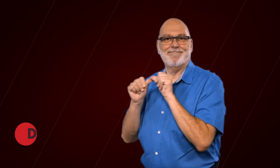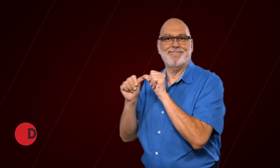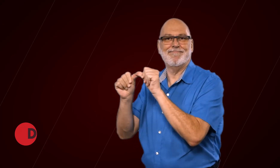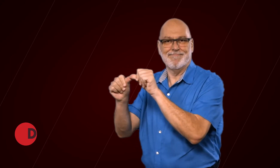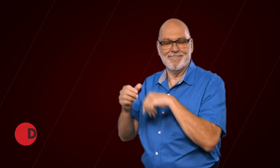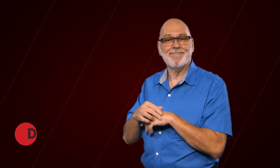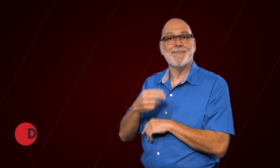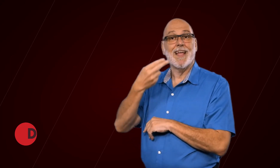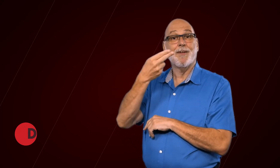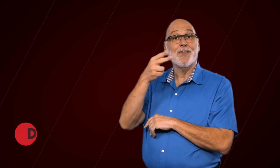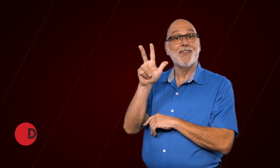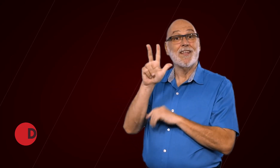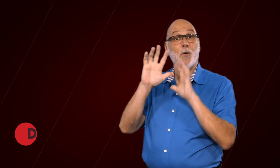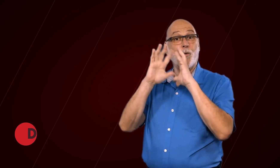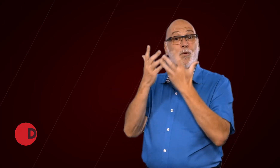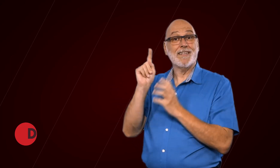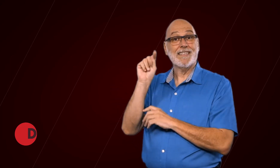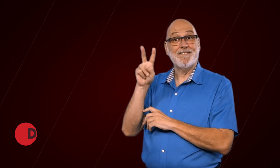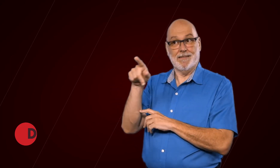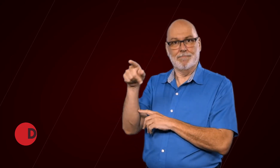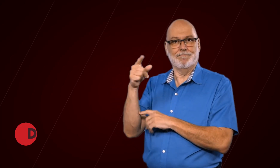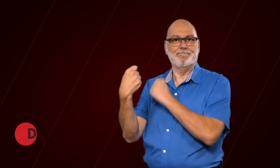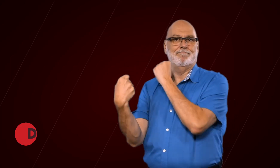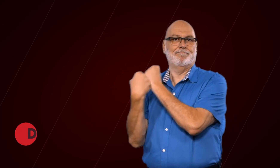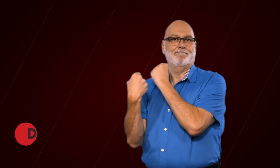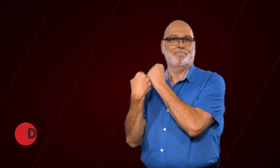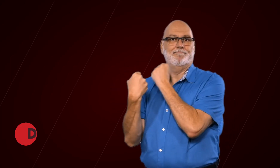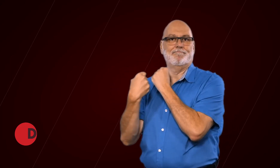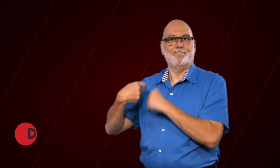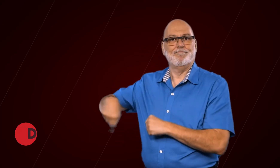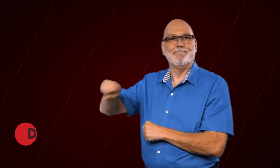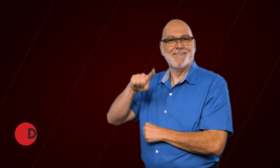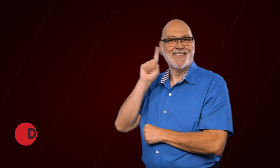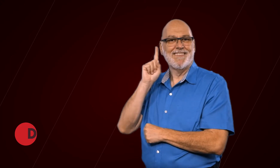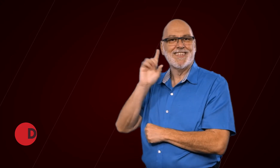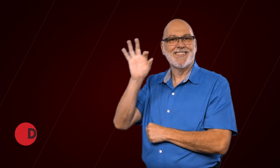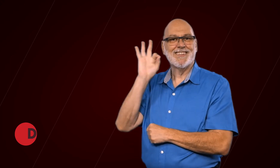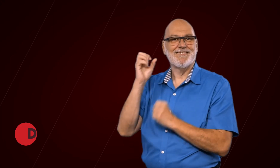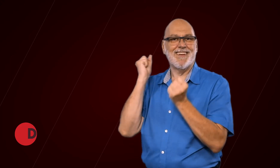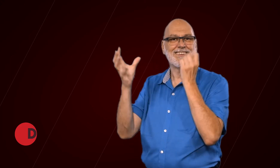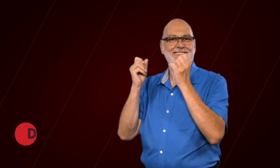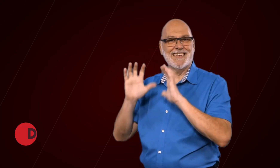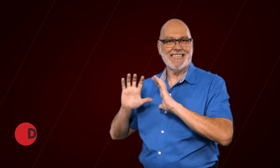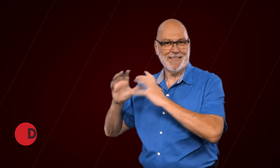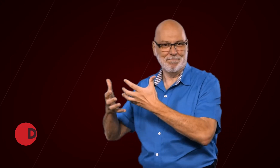H3 World TV is supporting the DeafDots ASL team.